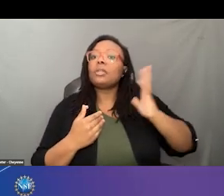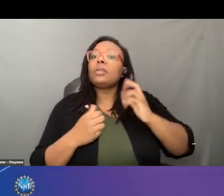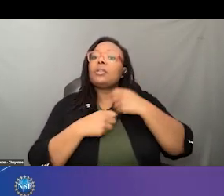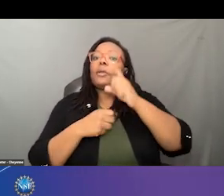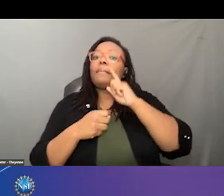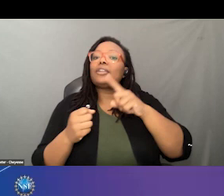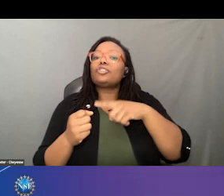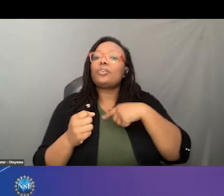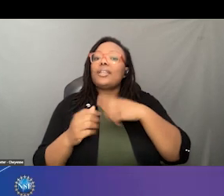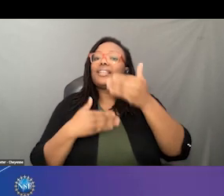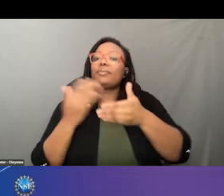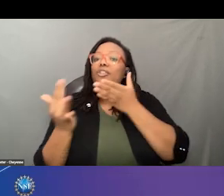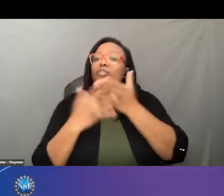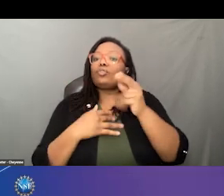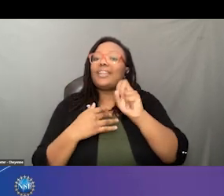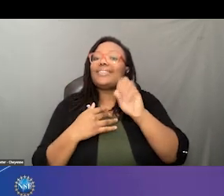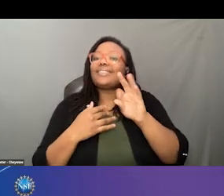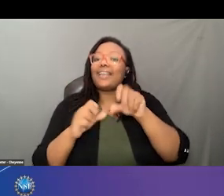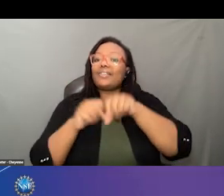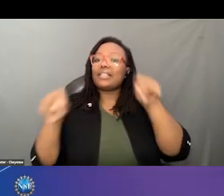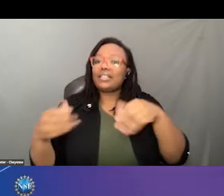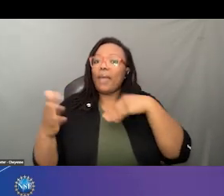You have to make sure that this is processed through NSF system.